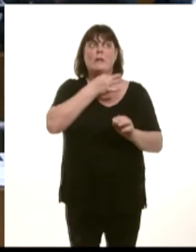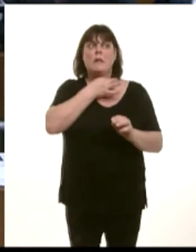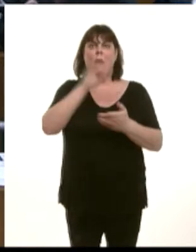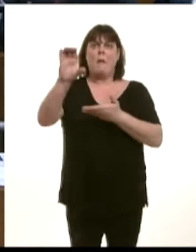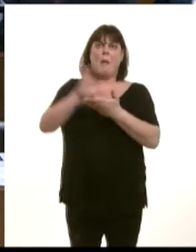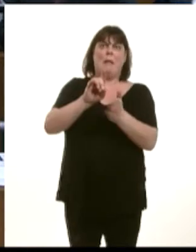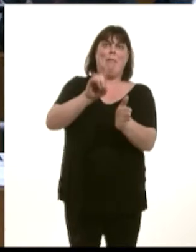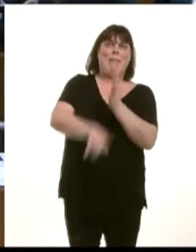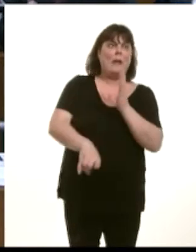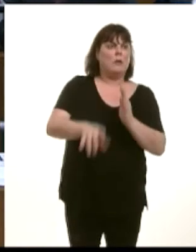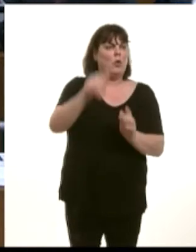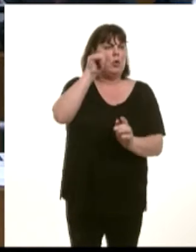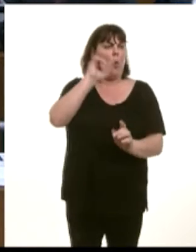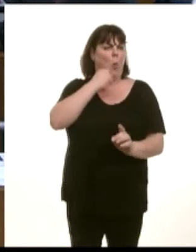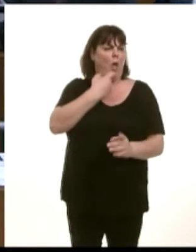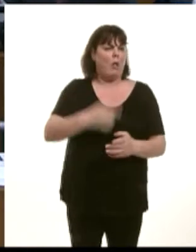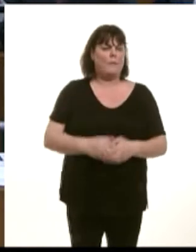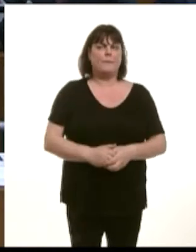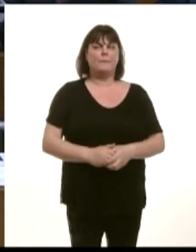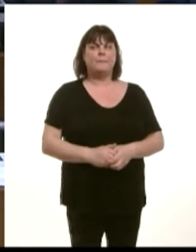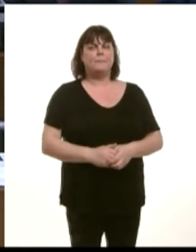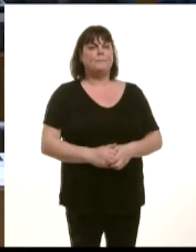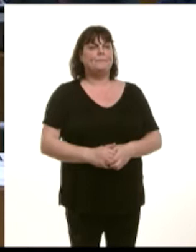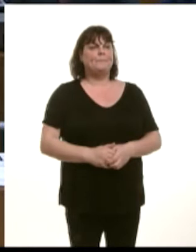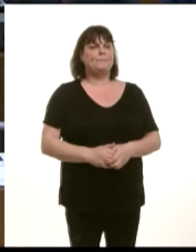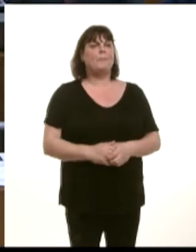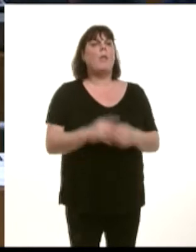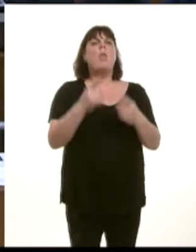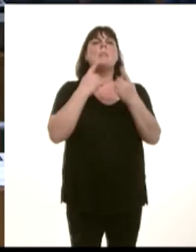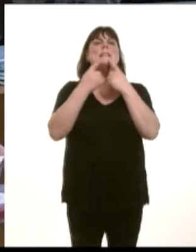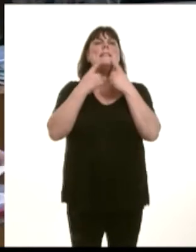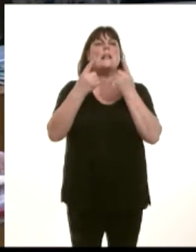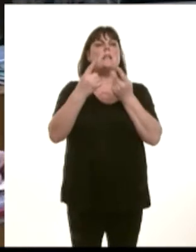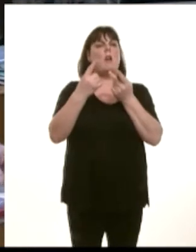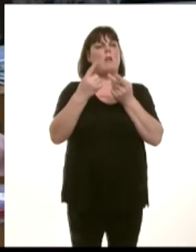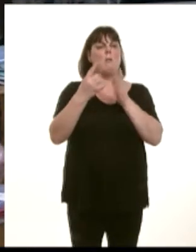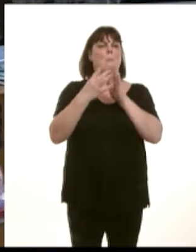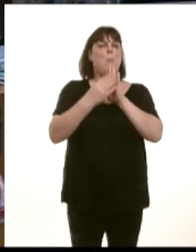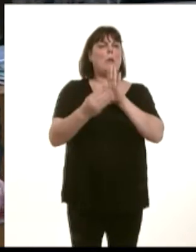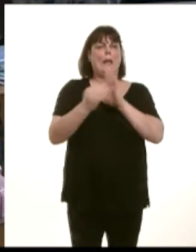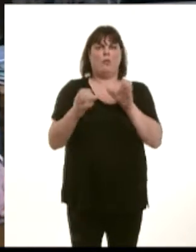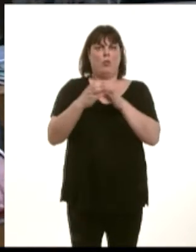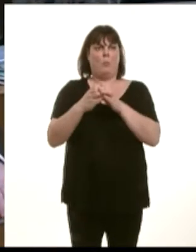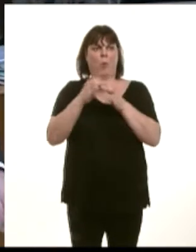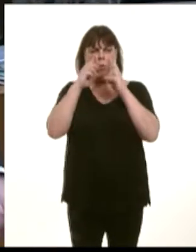in December? Carwyn Jones: The data modelling group will consider the options in three days.